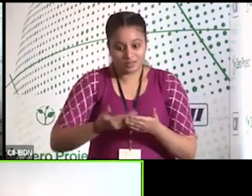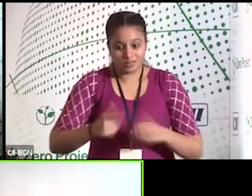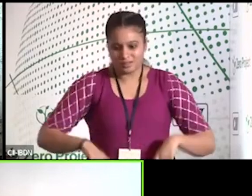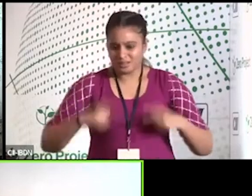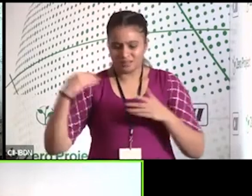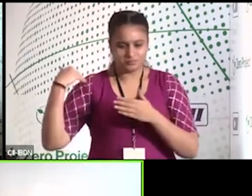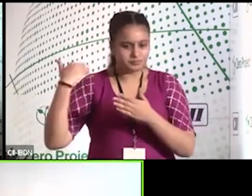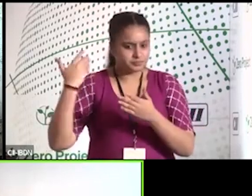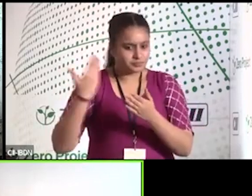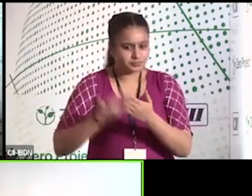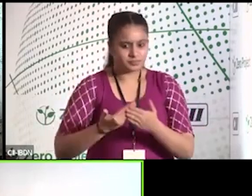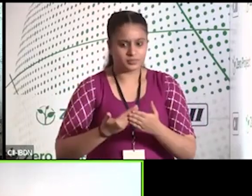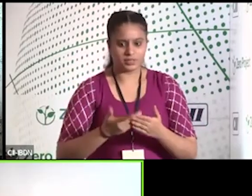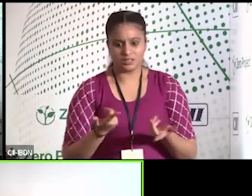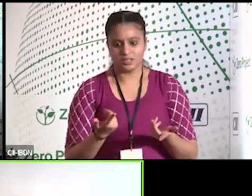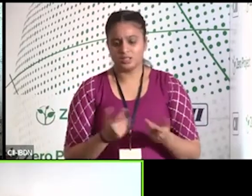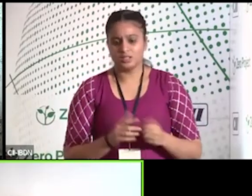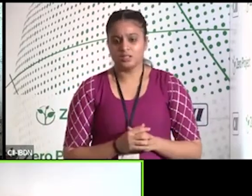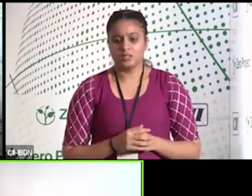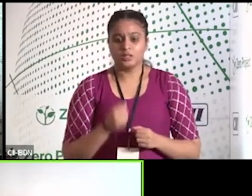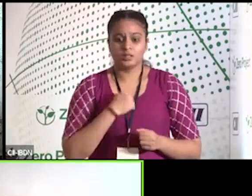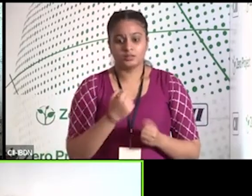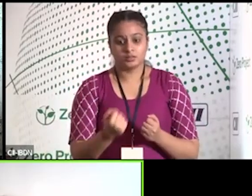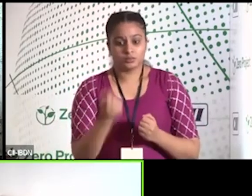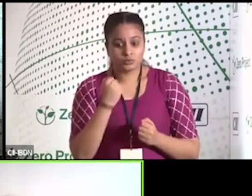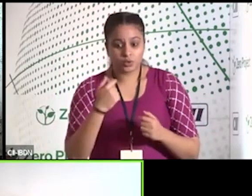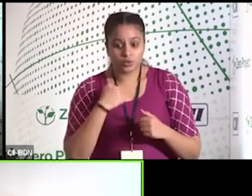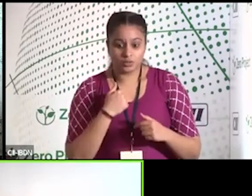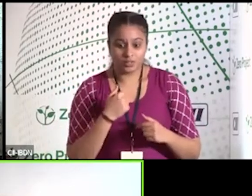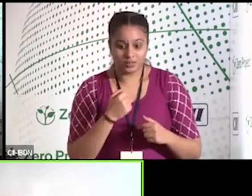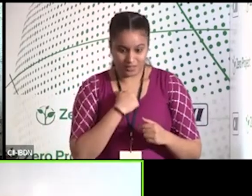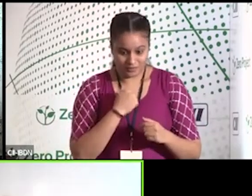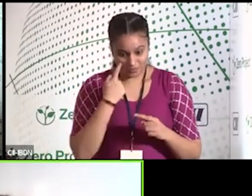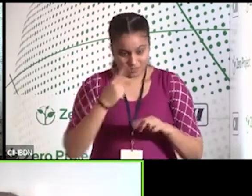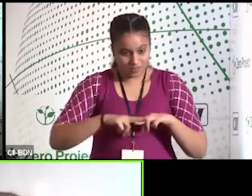predominance and determination which women group bring in